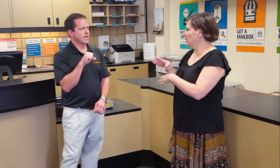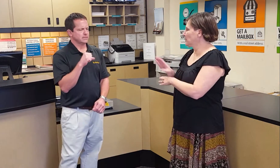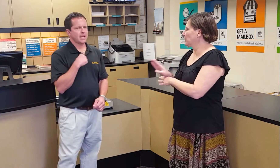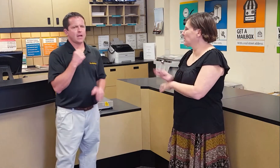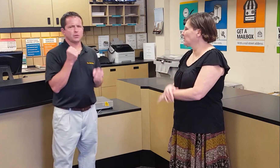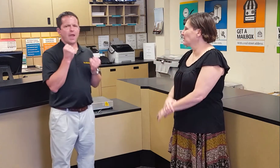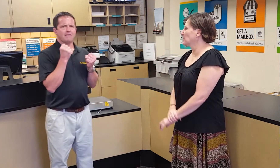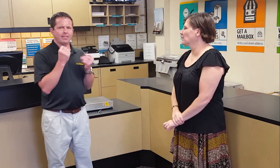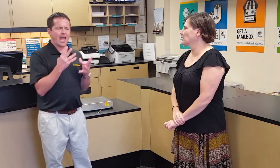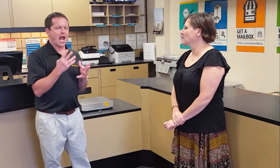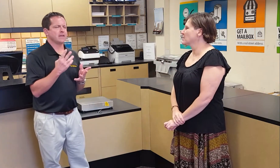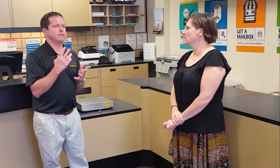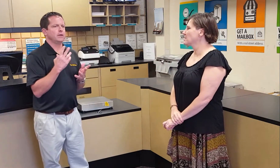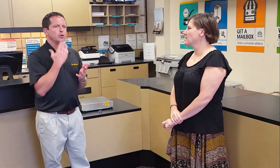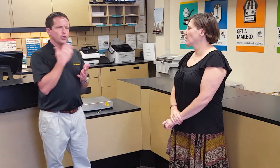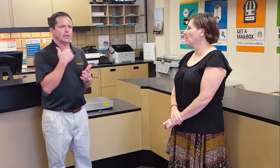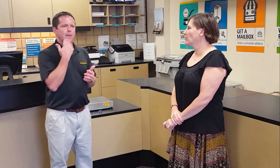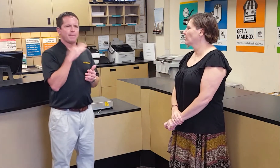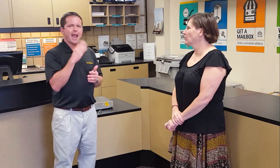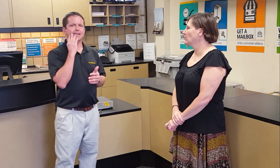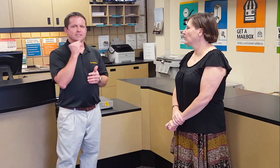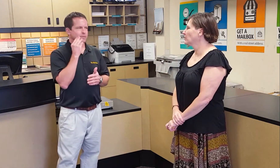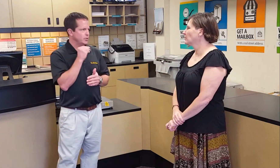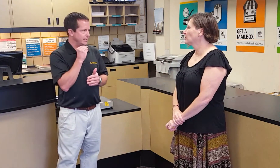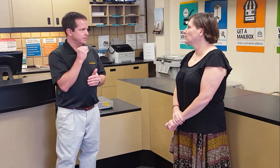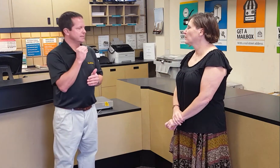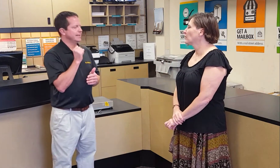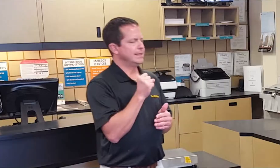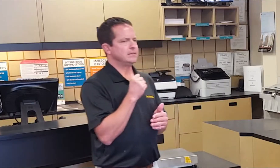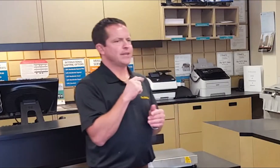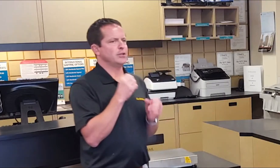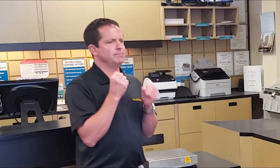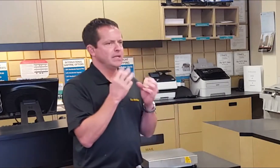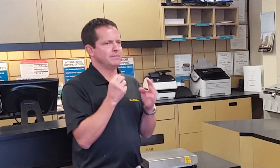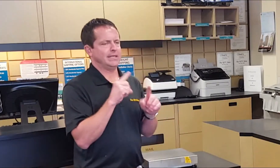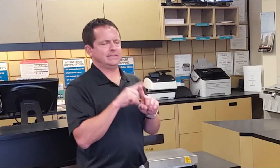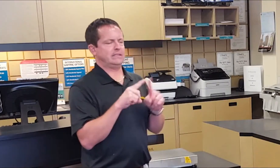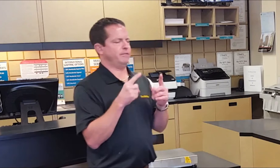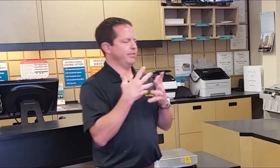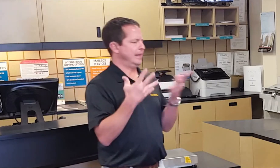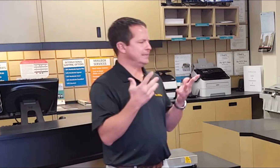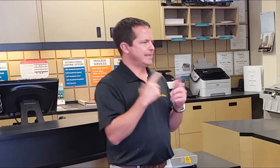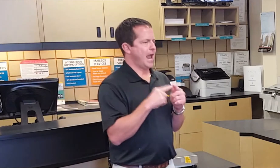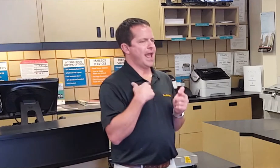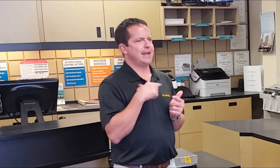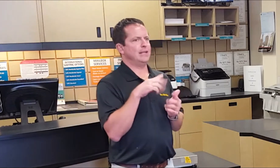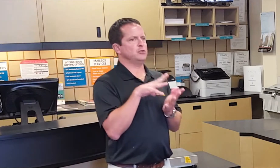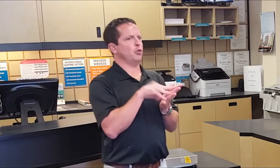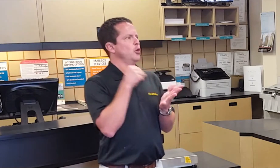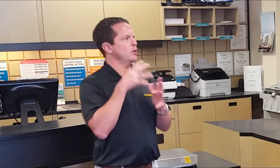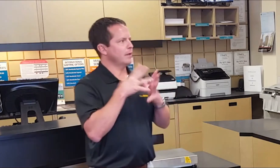Yeah, yeah, there's been a lot of good and bad experiences, a lot of different things that I needed to learn.